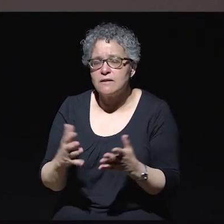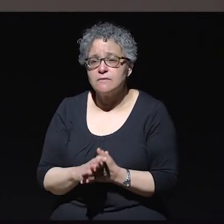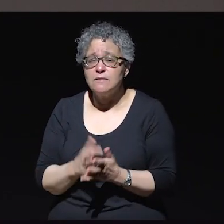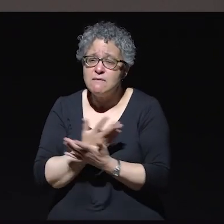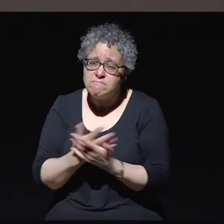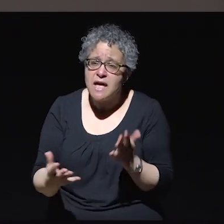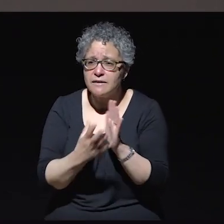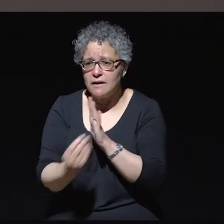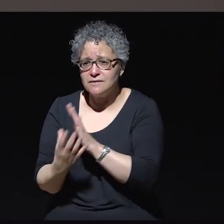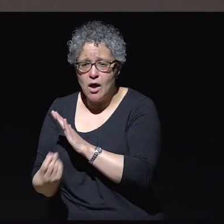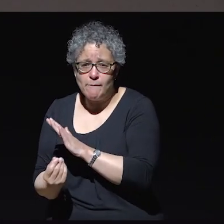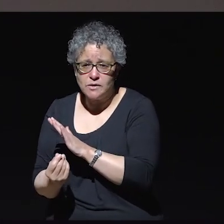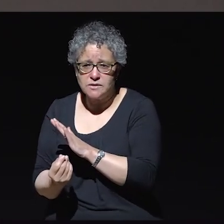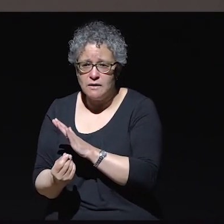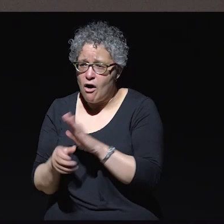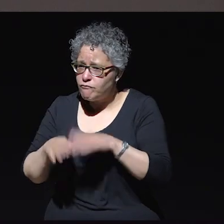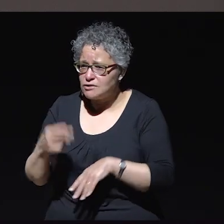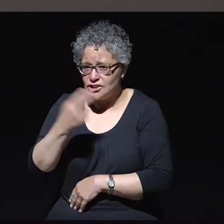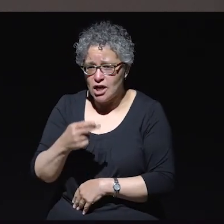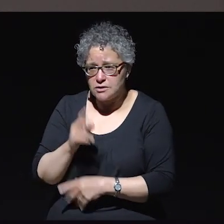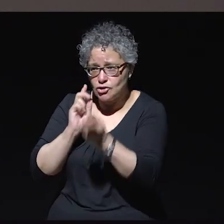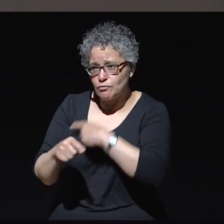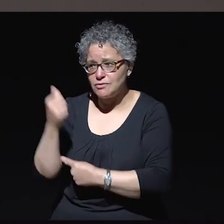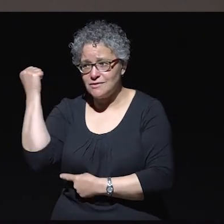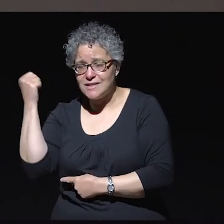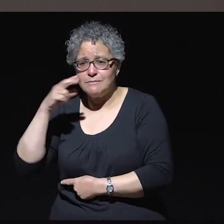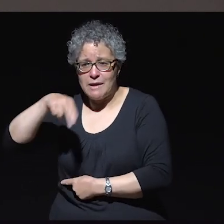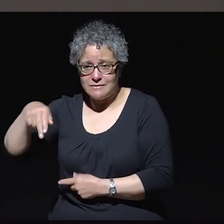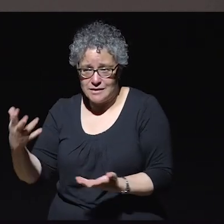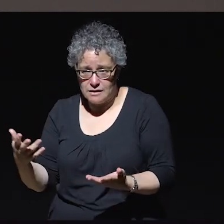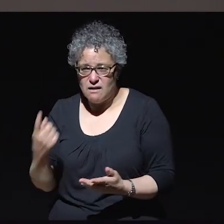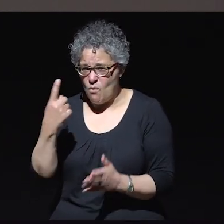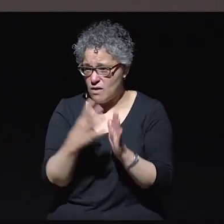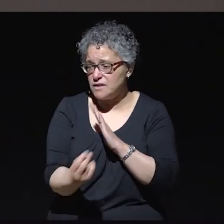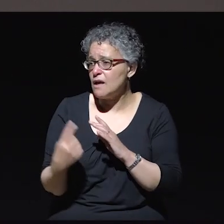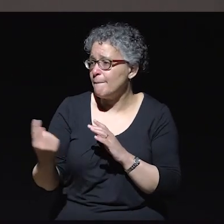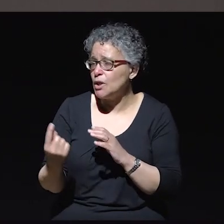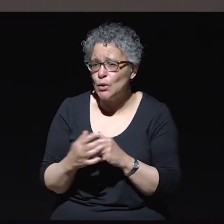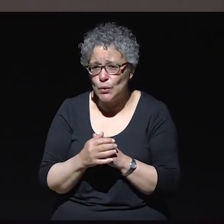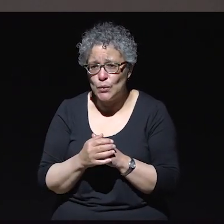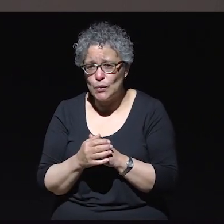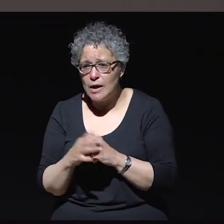to the Pembroke family in particular. Just to give you one example, an artist you may not even have heard of,